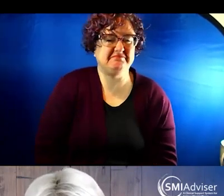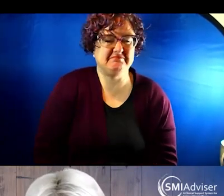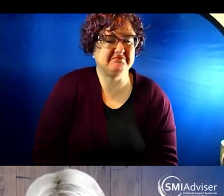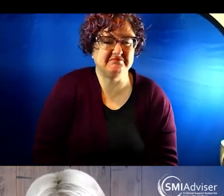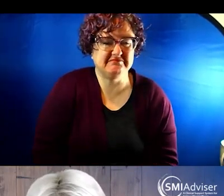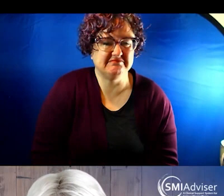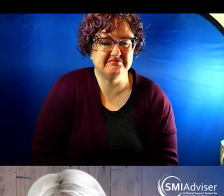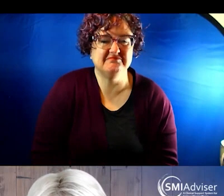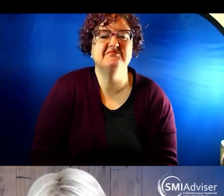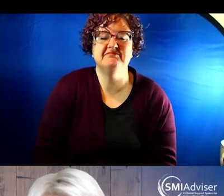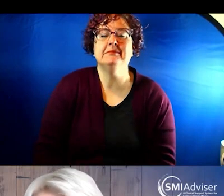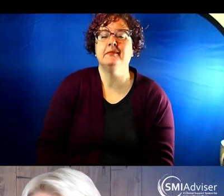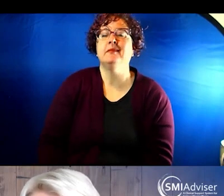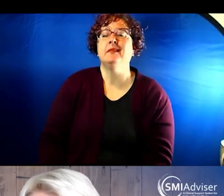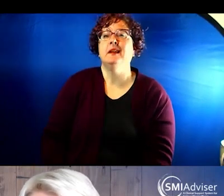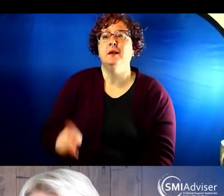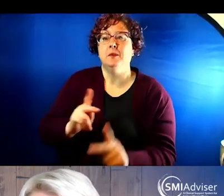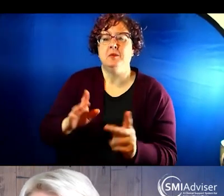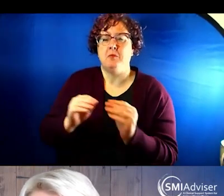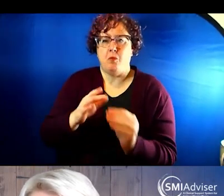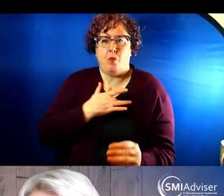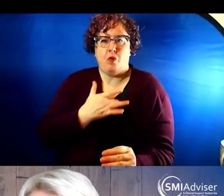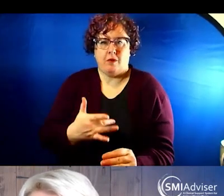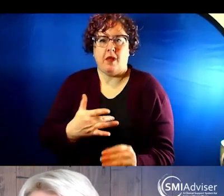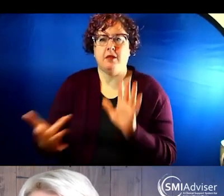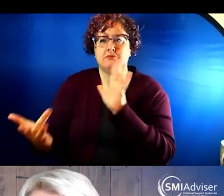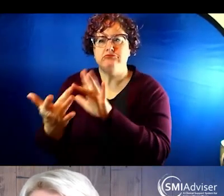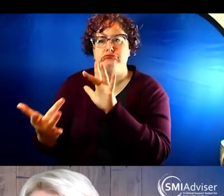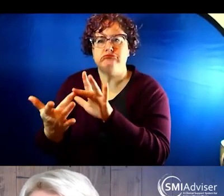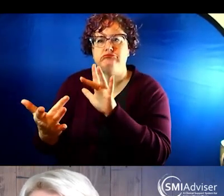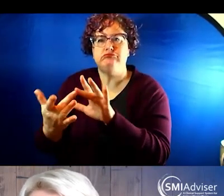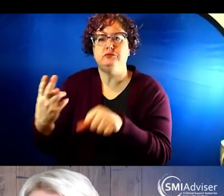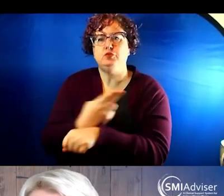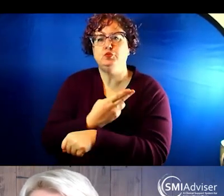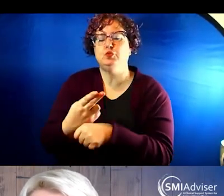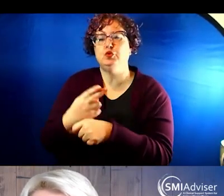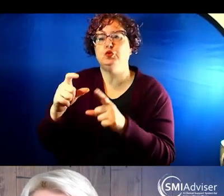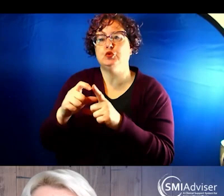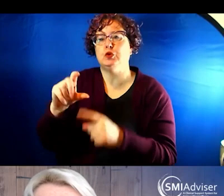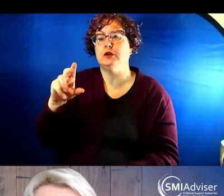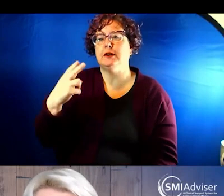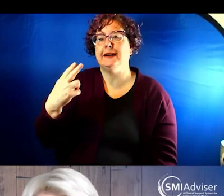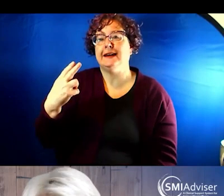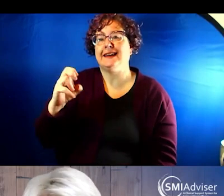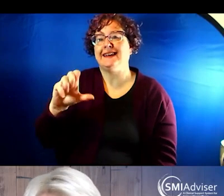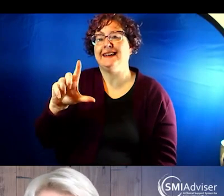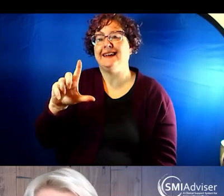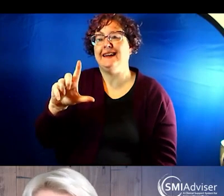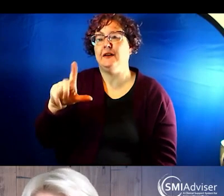THEY SAID THEY WOULD BE MORE LIKELY TO REACH OUT IF YOU USED THE WORD HELP LINE AND THAT WOULD LOWER THE BARRIER.